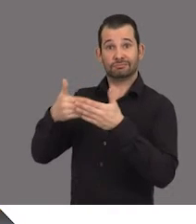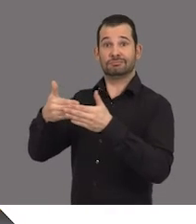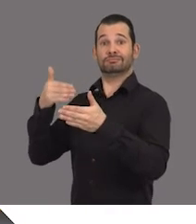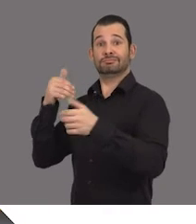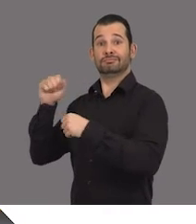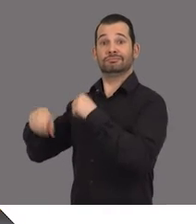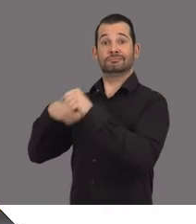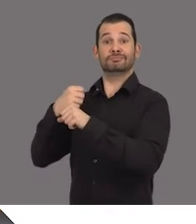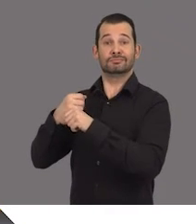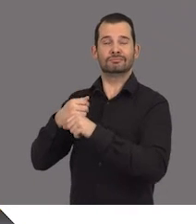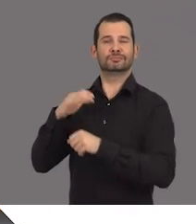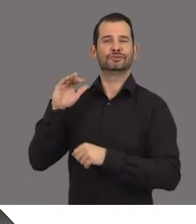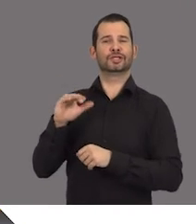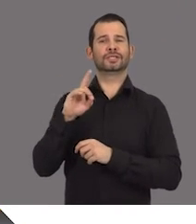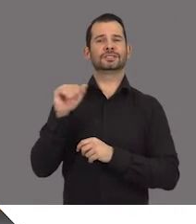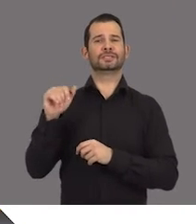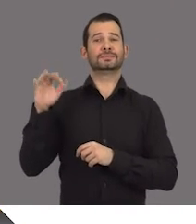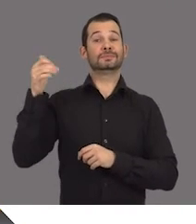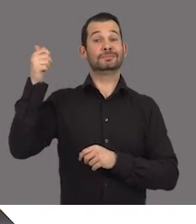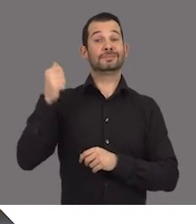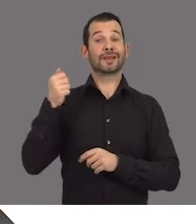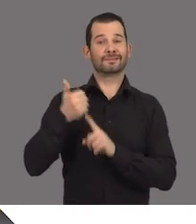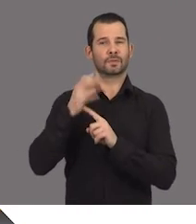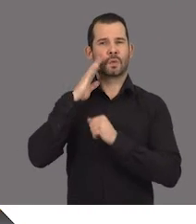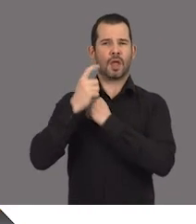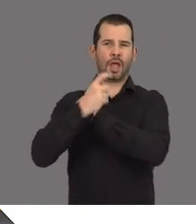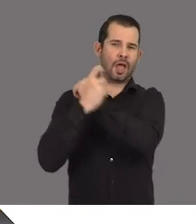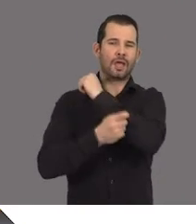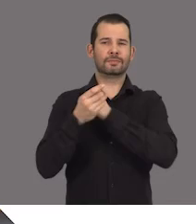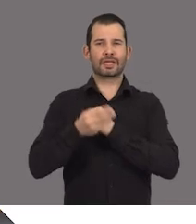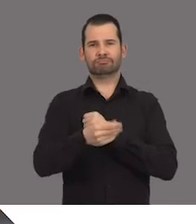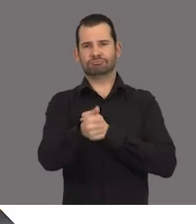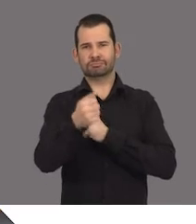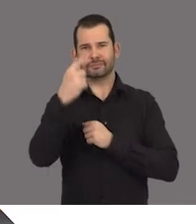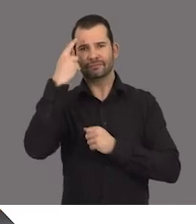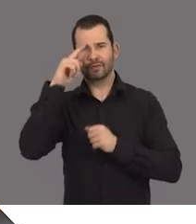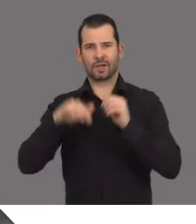For years before that, you will need to send a written request to the attention